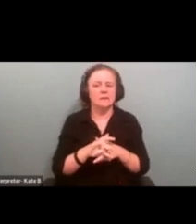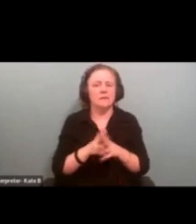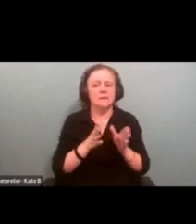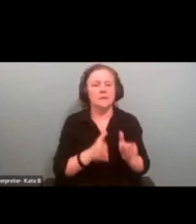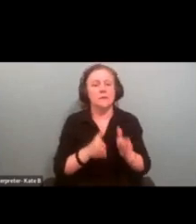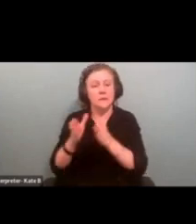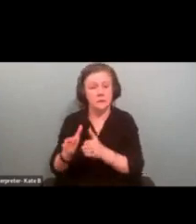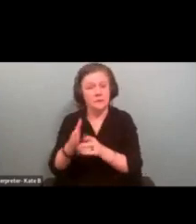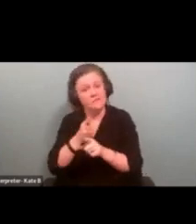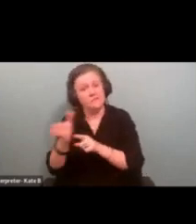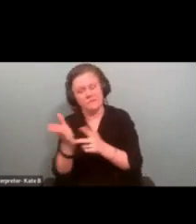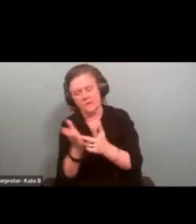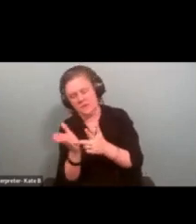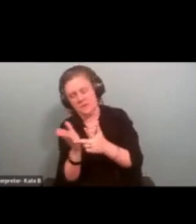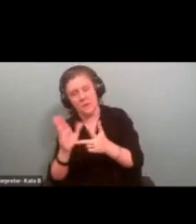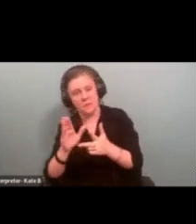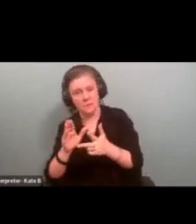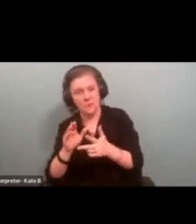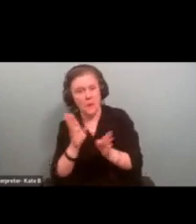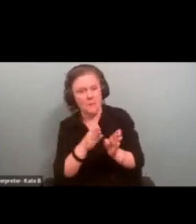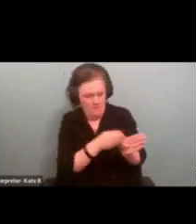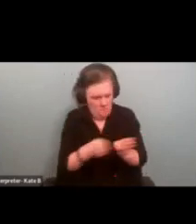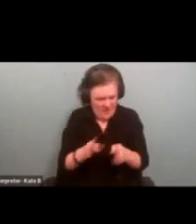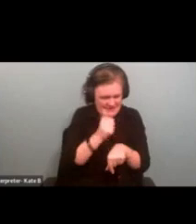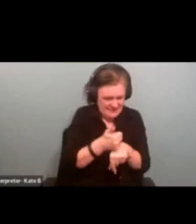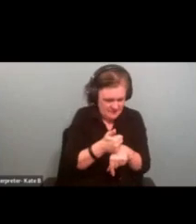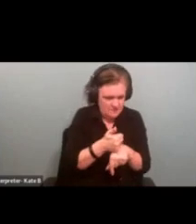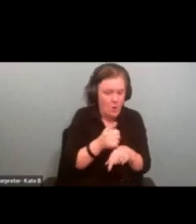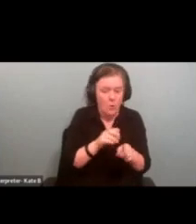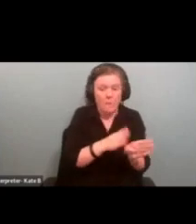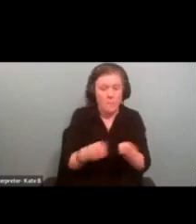phase three and plan implementation, families also want to make sure that action is